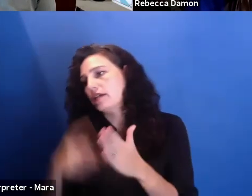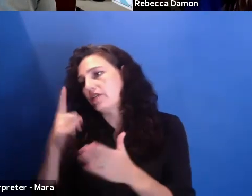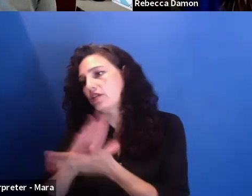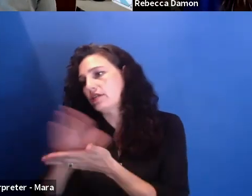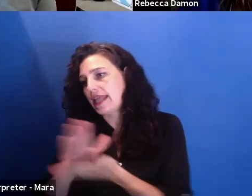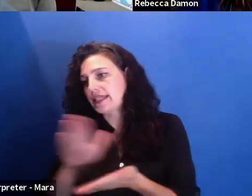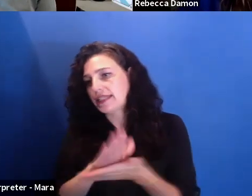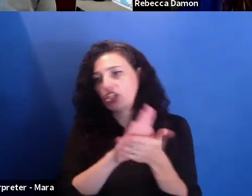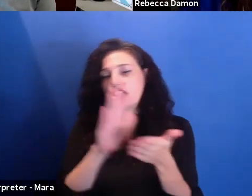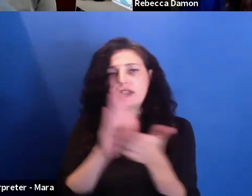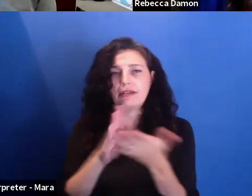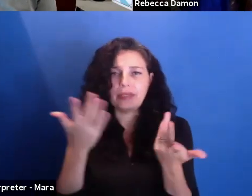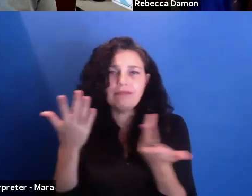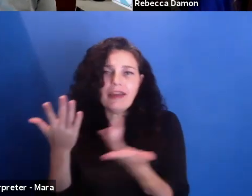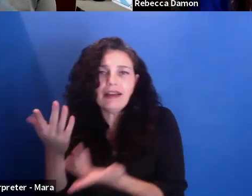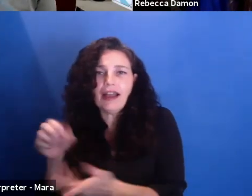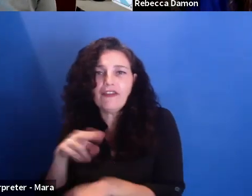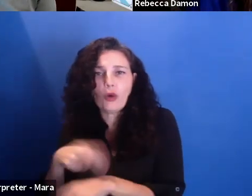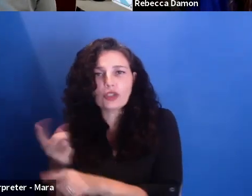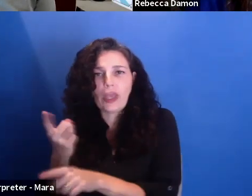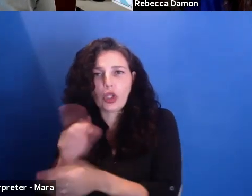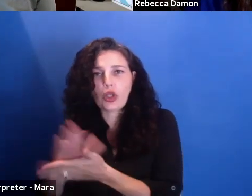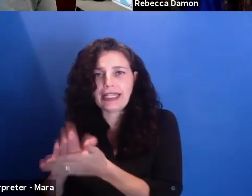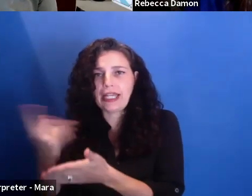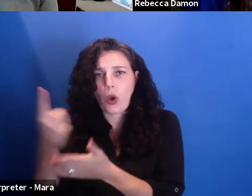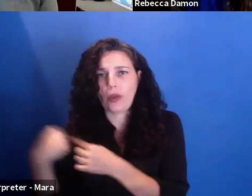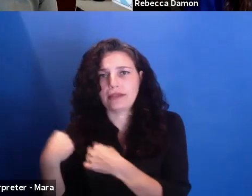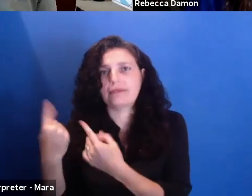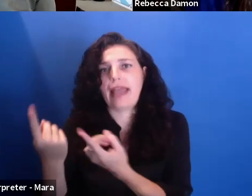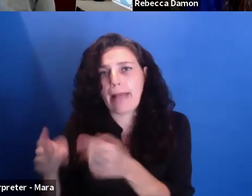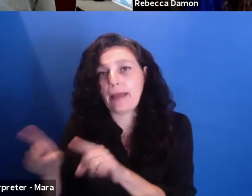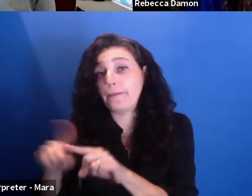You always had to do that. So that's normal, but any of those special costs, those won't be counted for budget purposes,